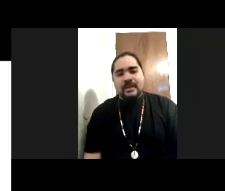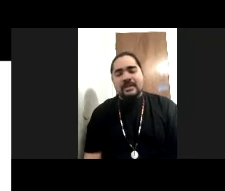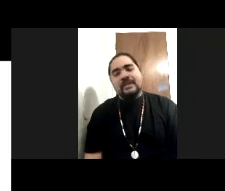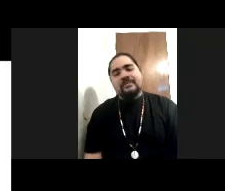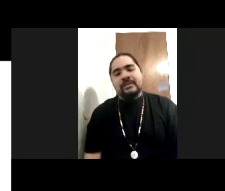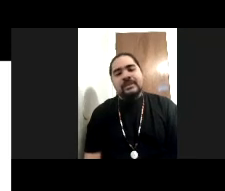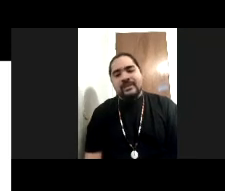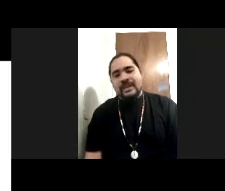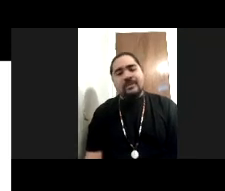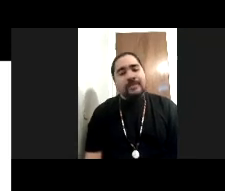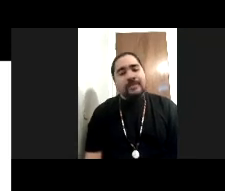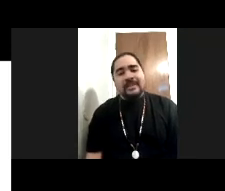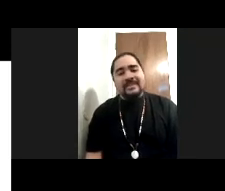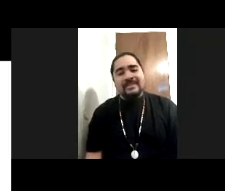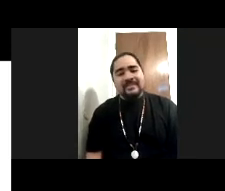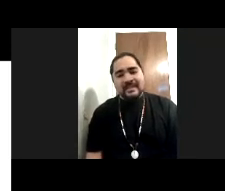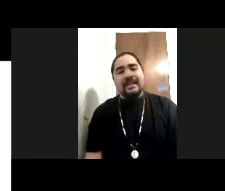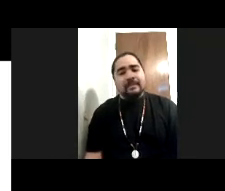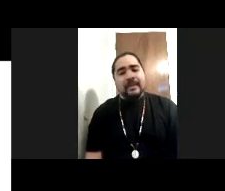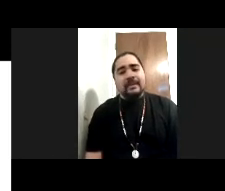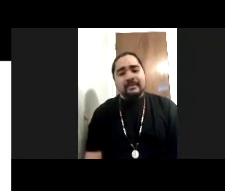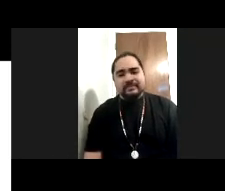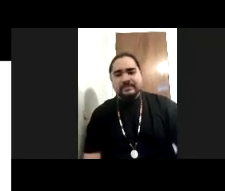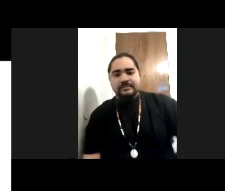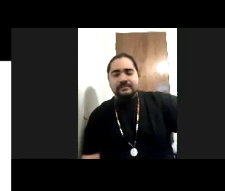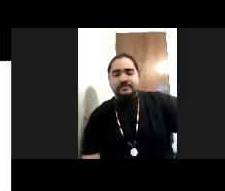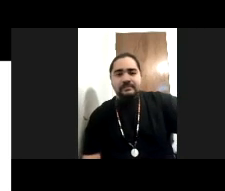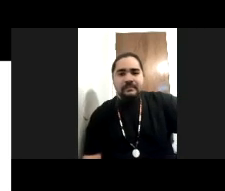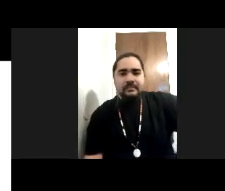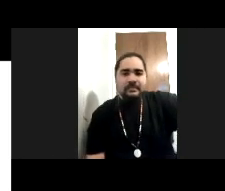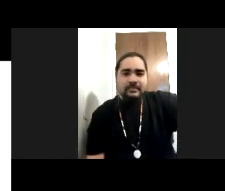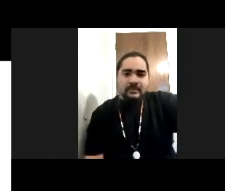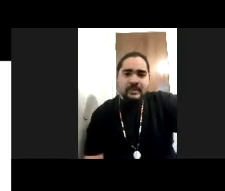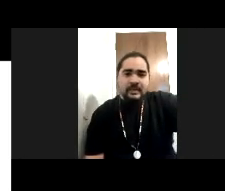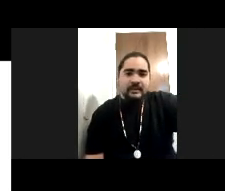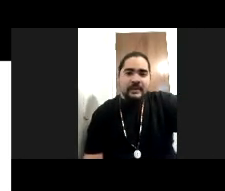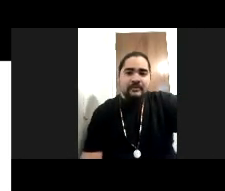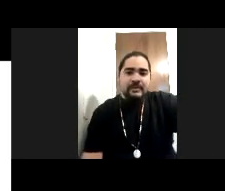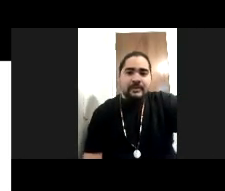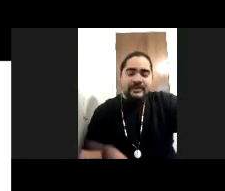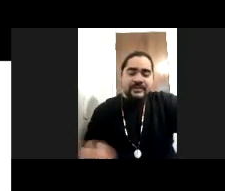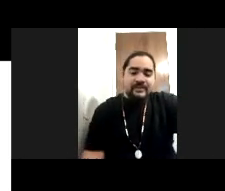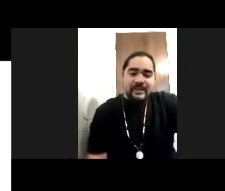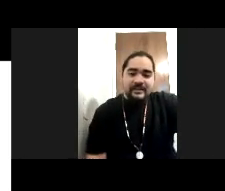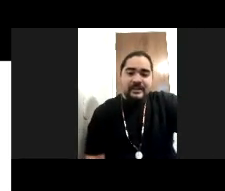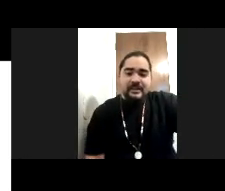And a lot of them really don't have hope that everything's going to get better. And I don't know if you want to bounce off of that. Natalie